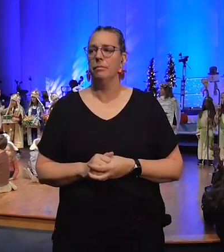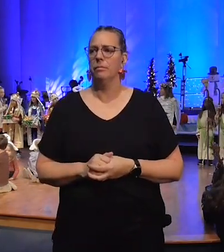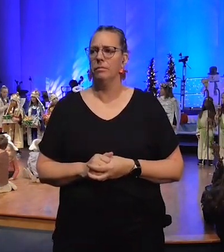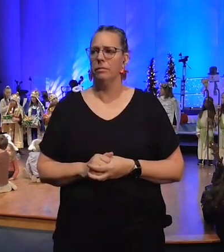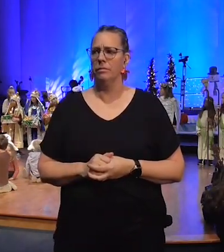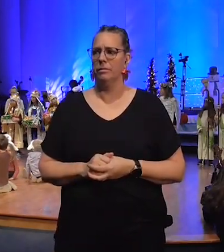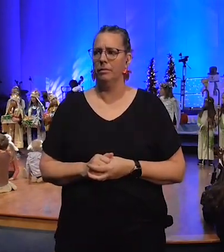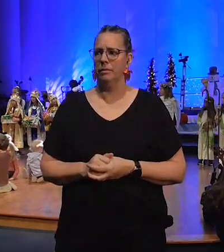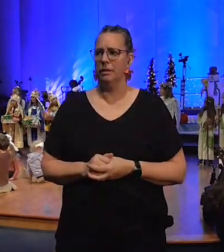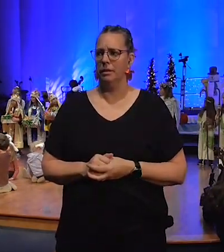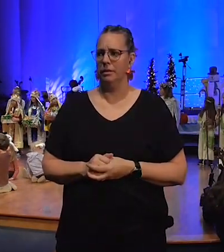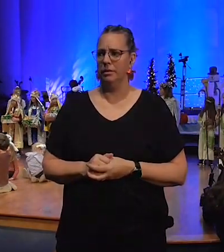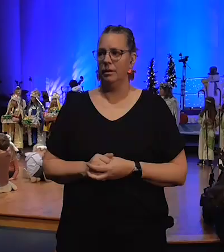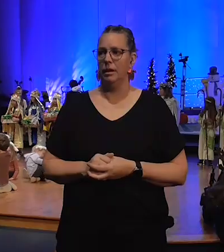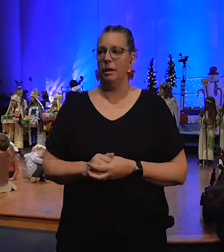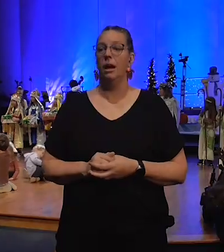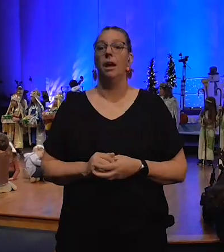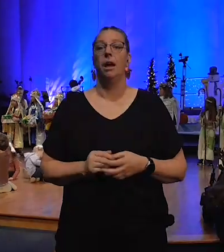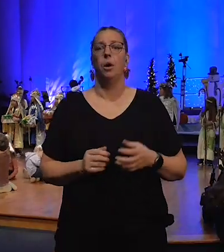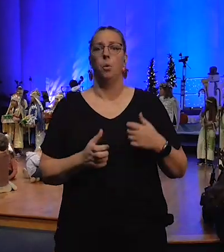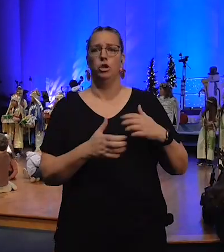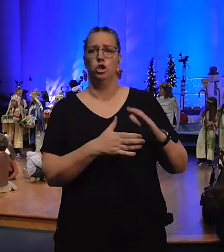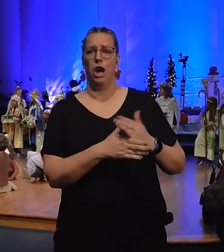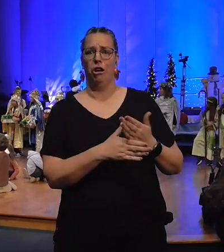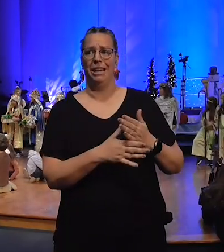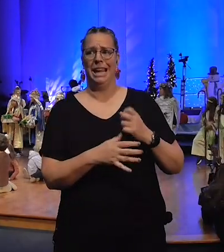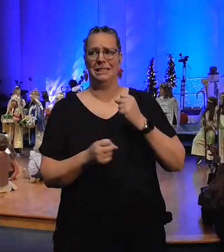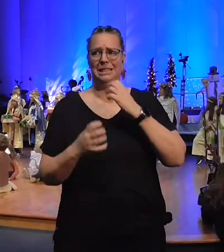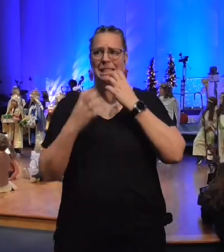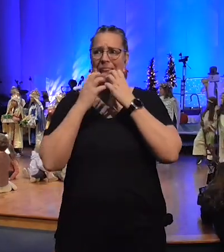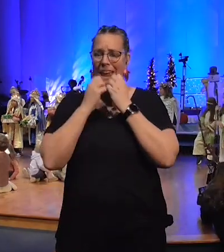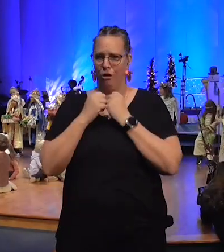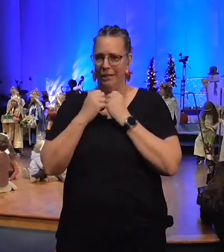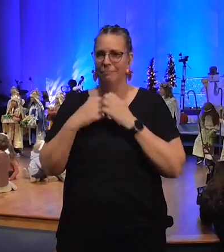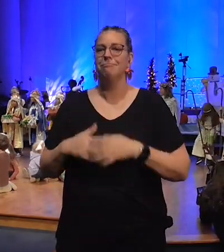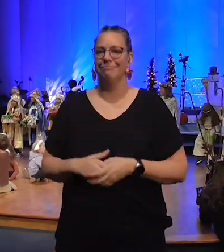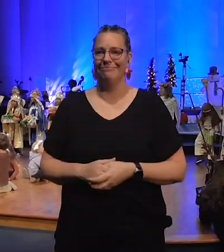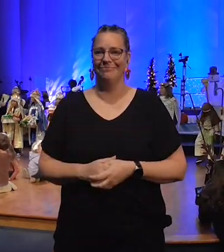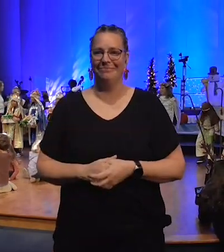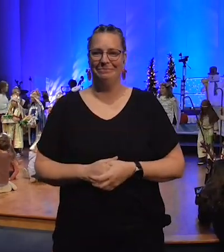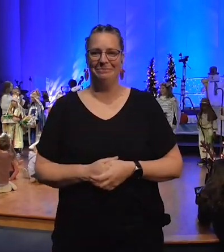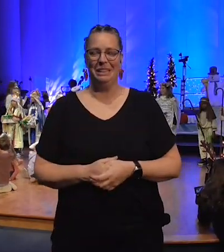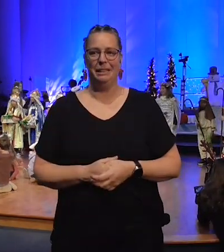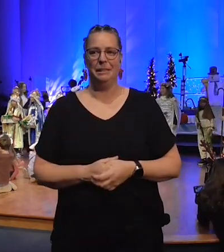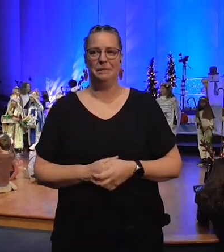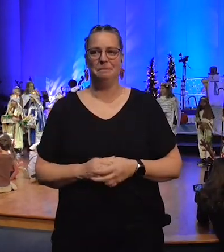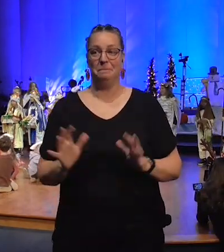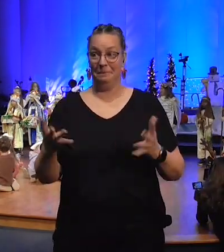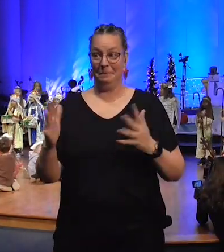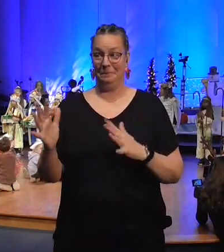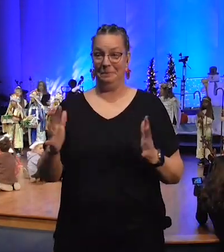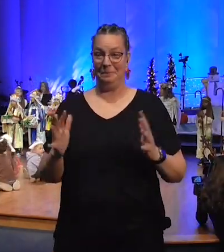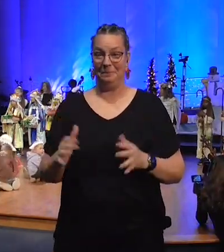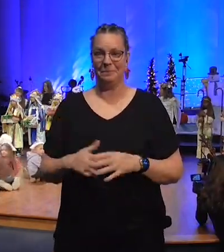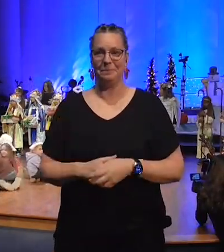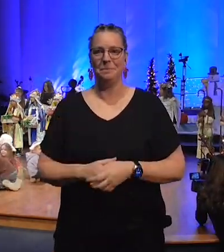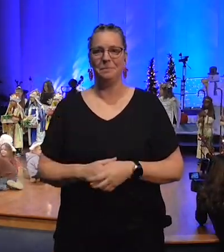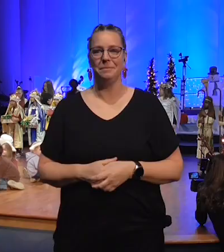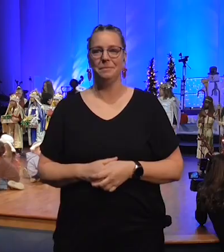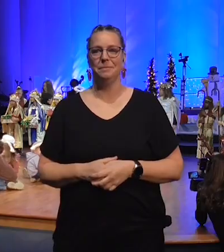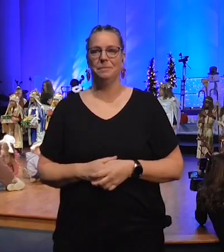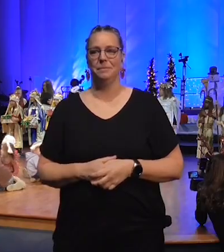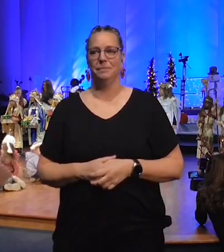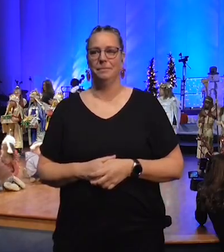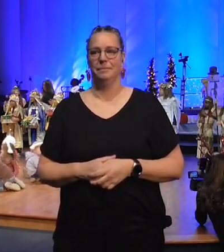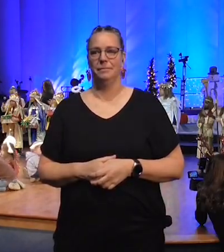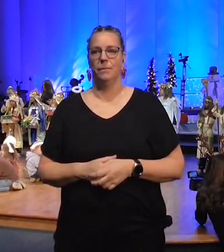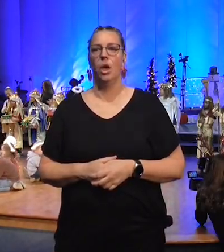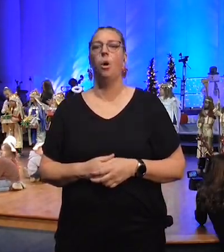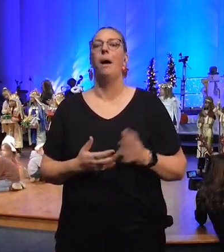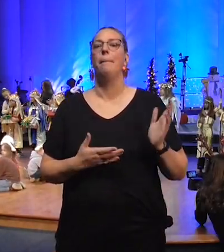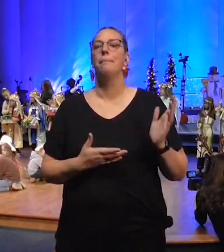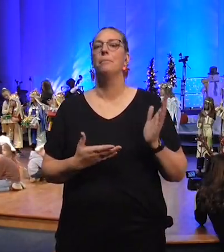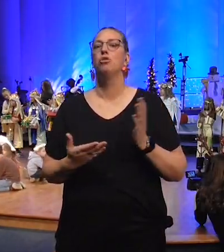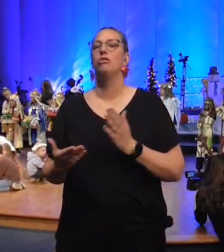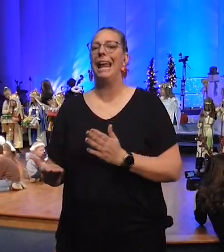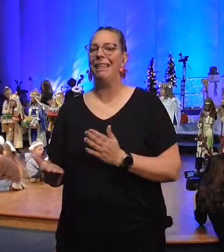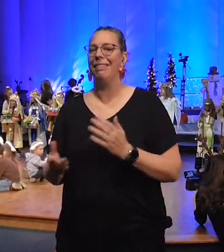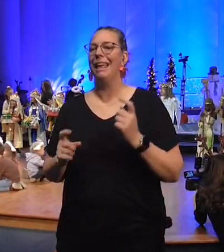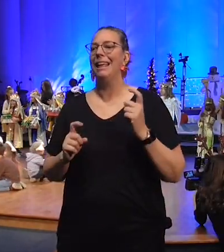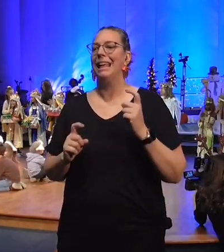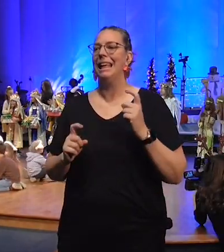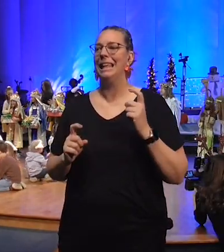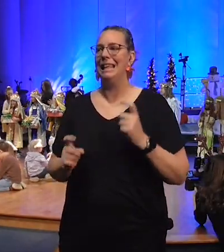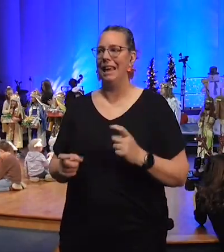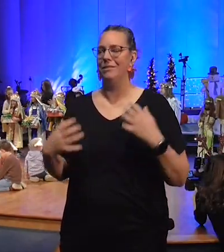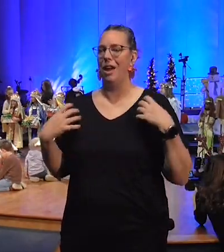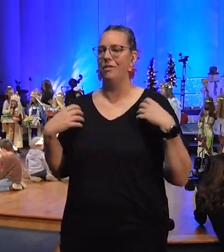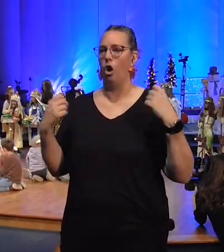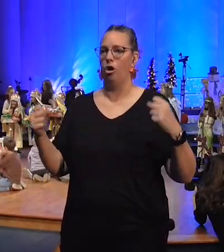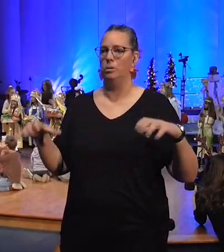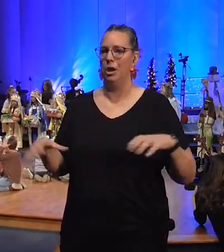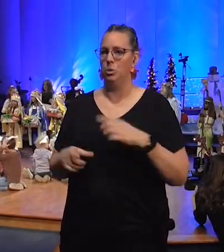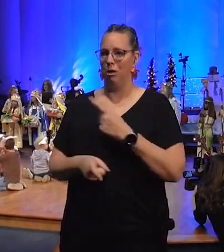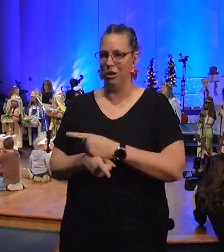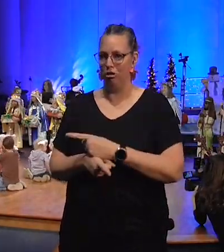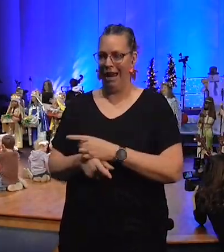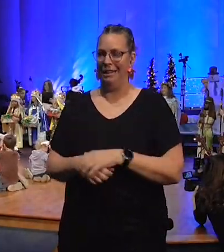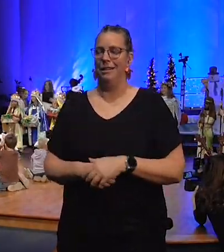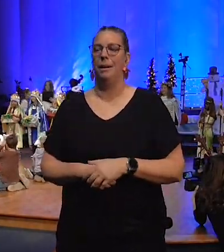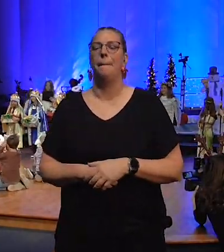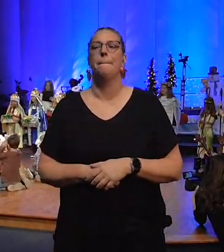respectful I bring the gift to sharing cuz sharing is caring I bring